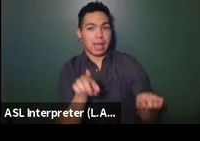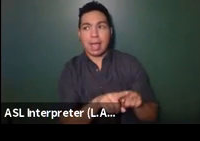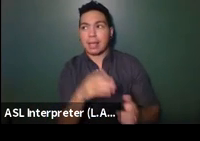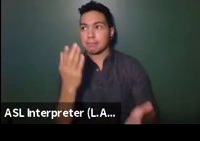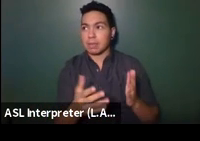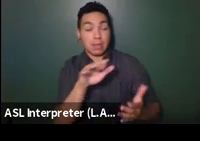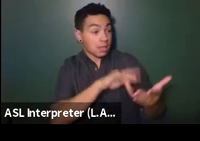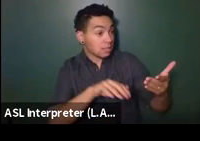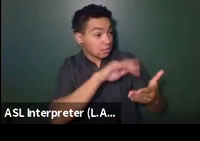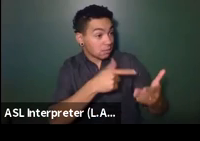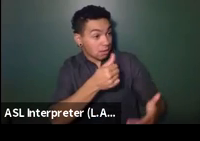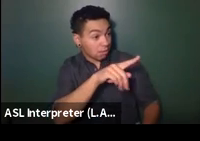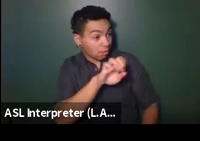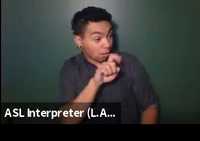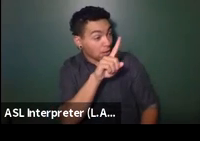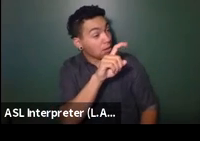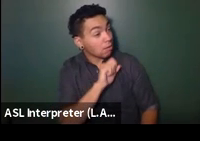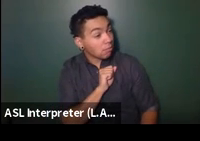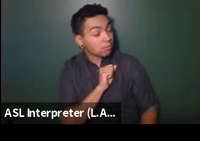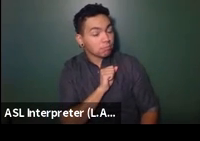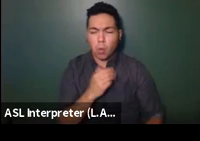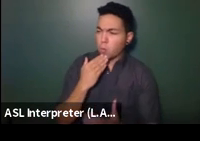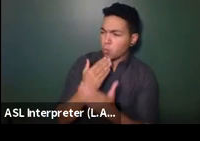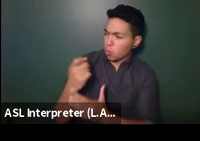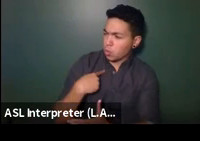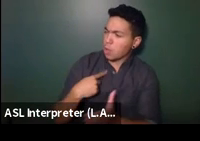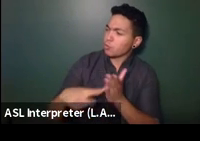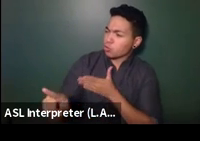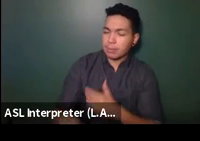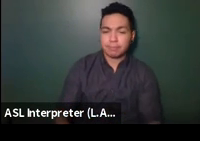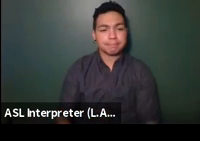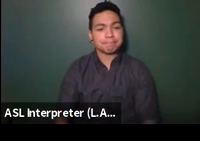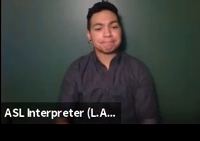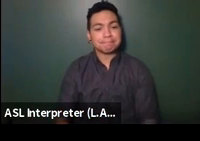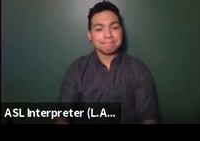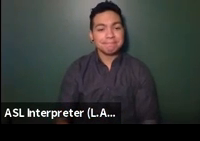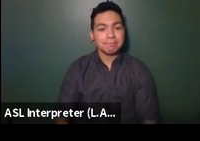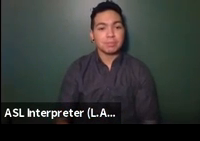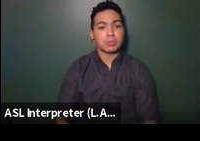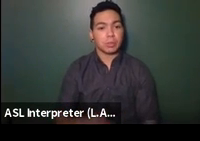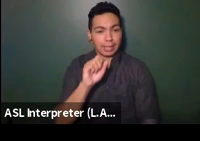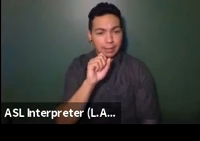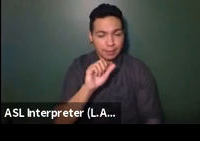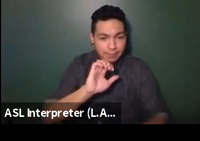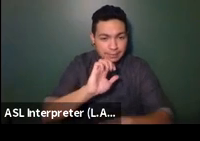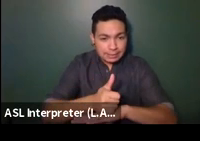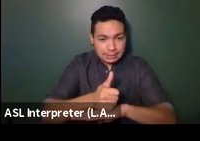ESD 189 - Amy Colburn: Um, let me. Let's check. That's actually a good question. So I'm going to ESD 189 - Amy Colburn: disable this and